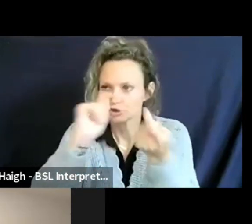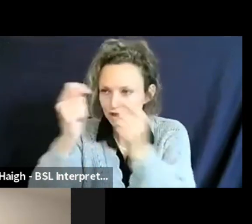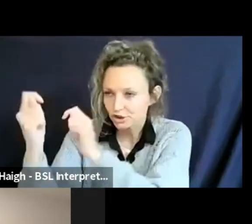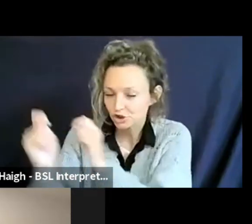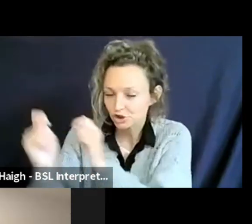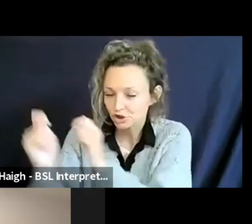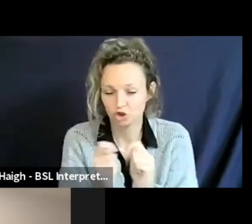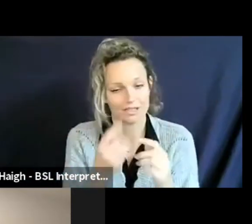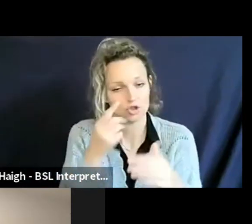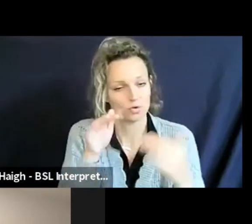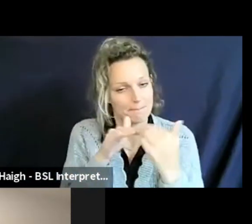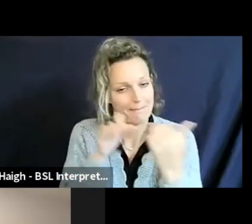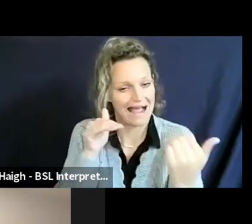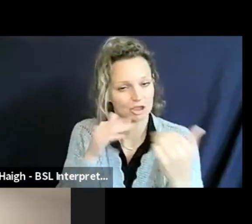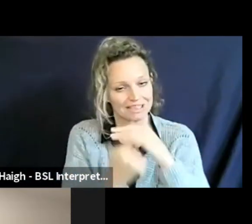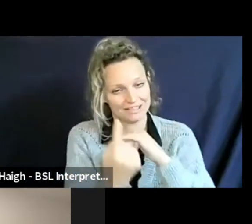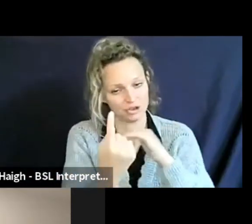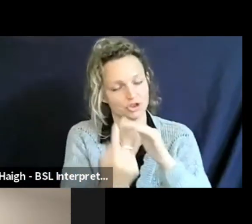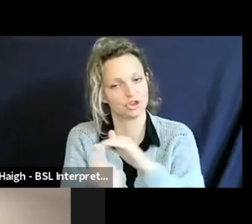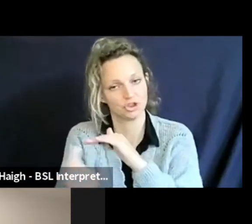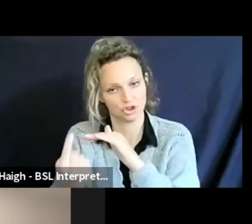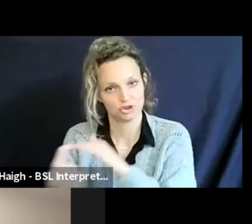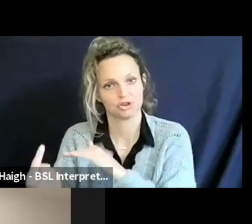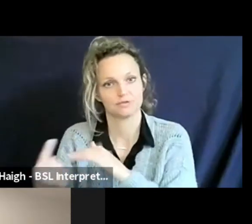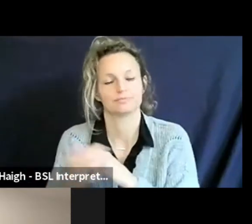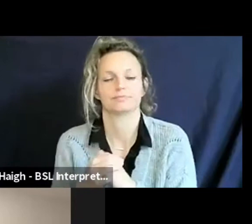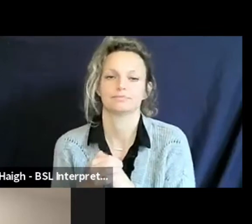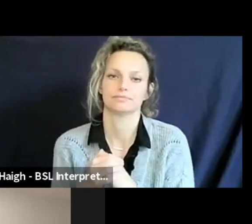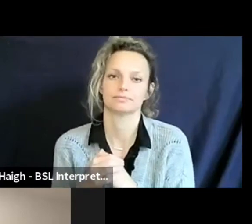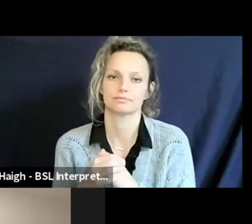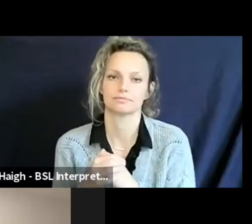We have to ensure the connest iscy happens across its board for reasonable adjustments.